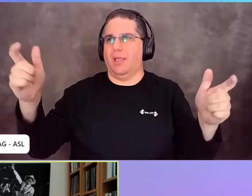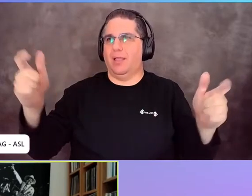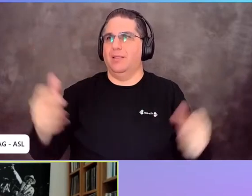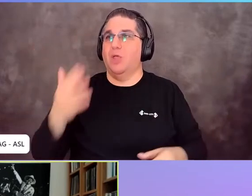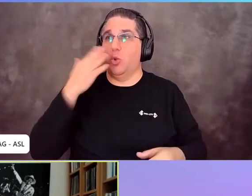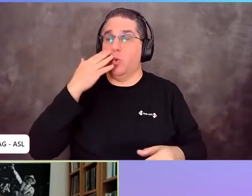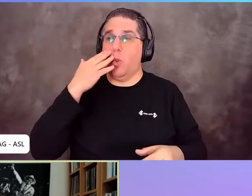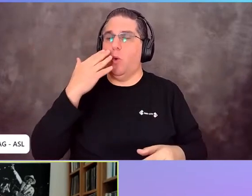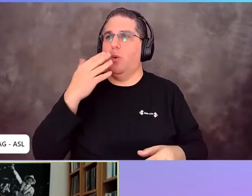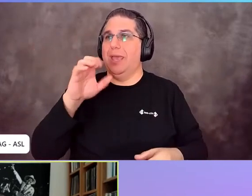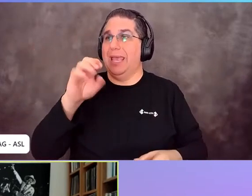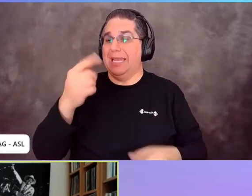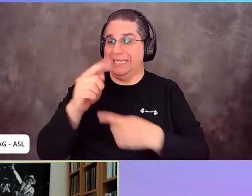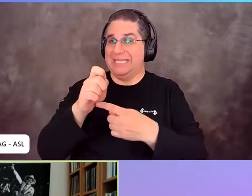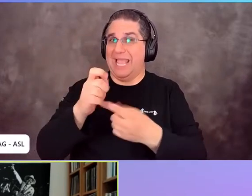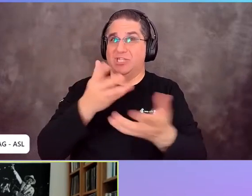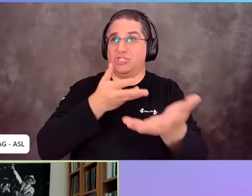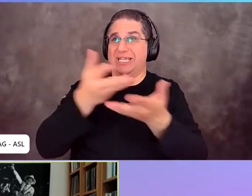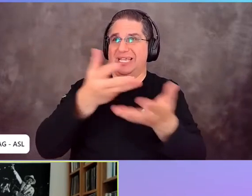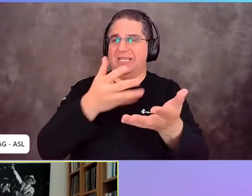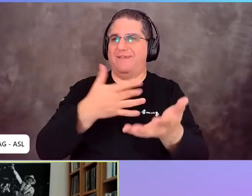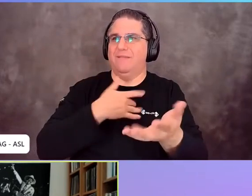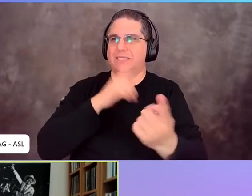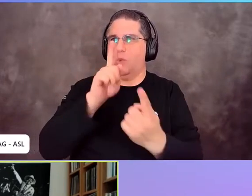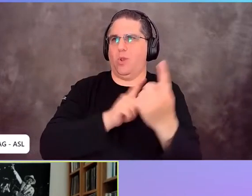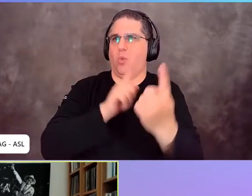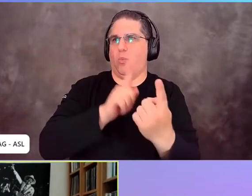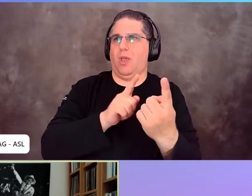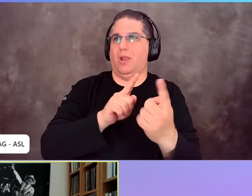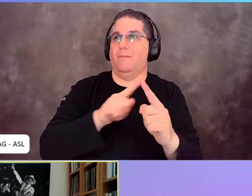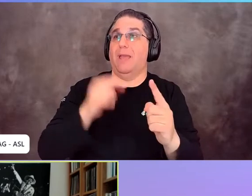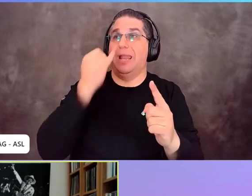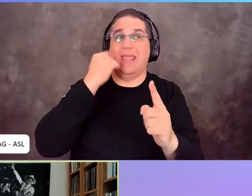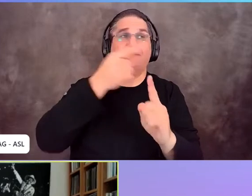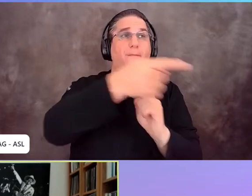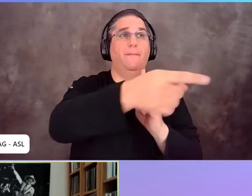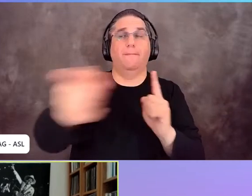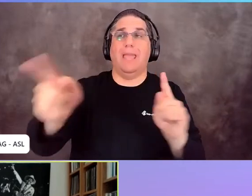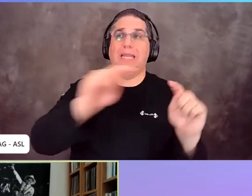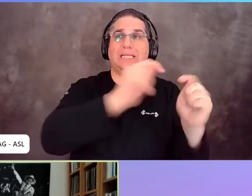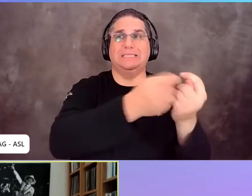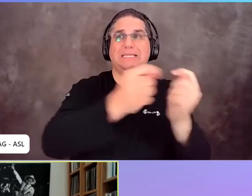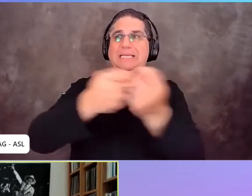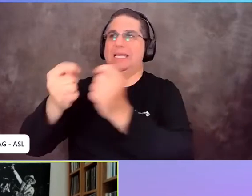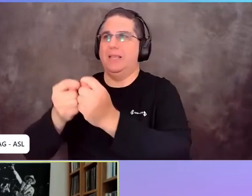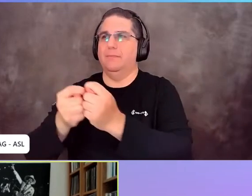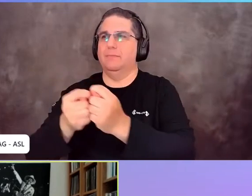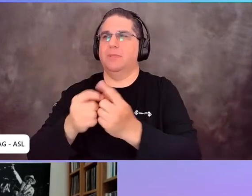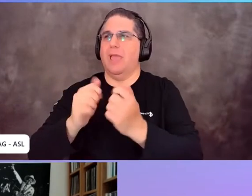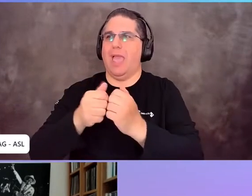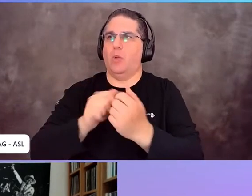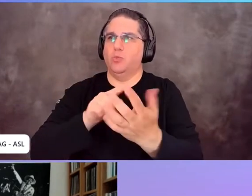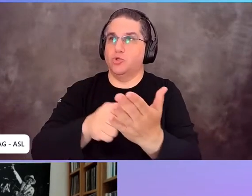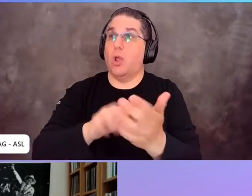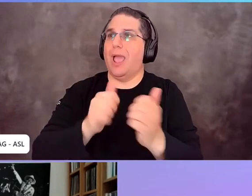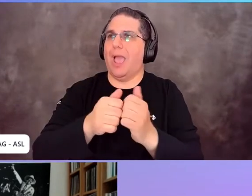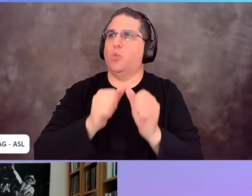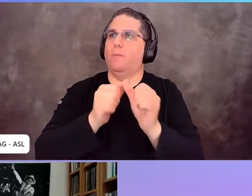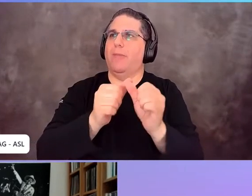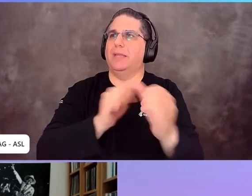questions. Rodney, let's try to keep it short pier engaging with public bodies. Engagement feels like a one